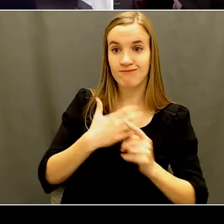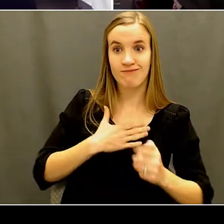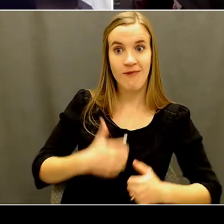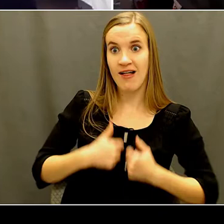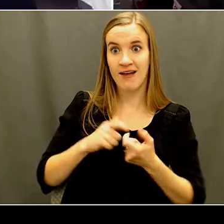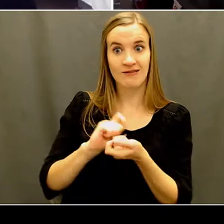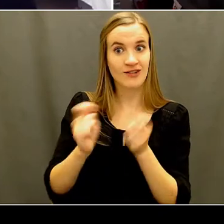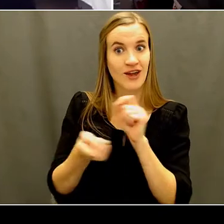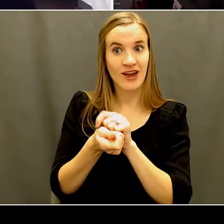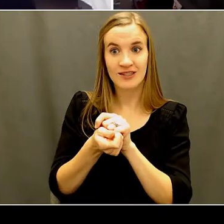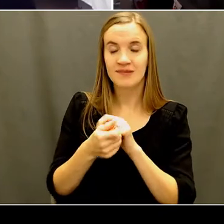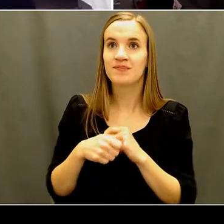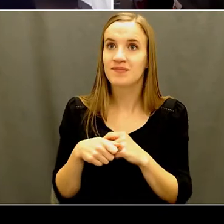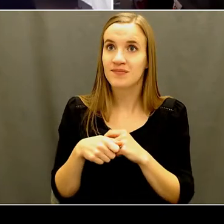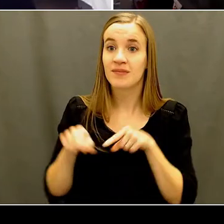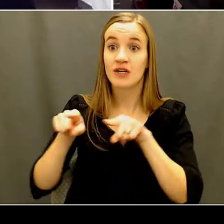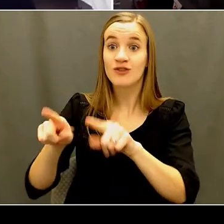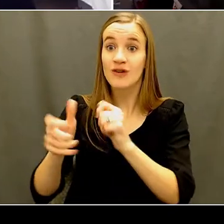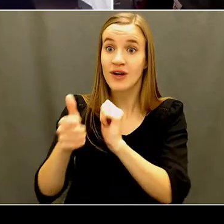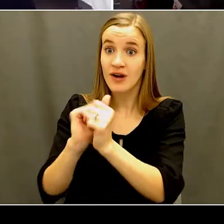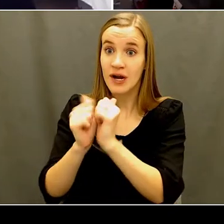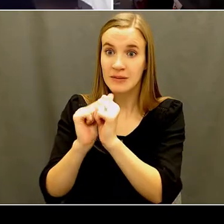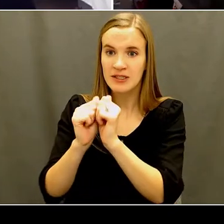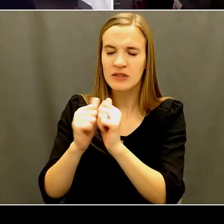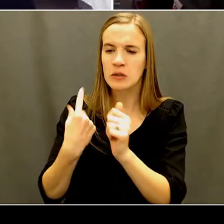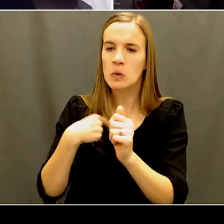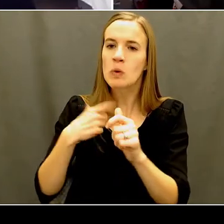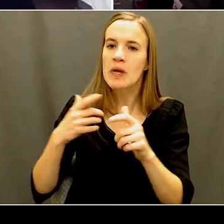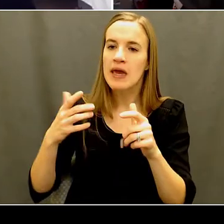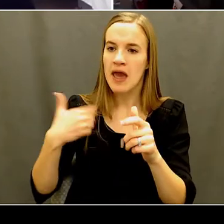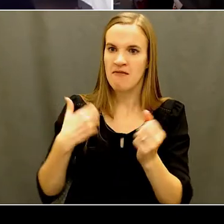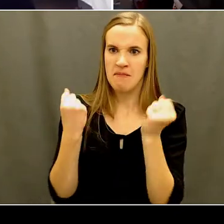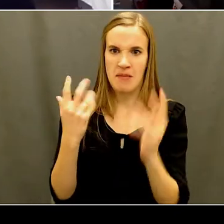who, at the conclusion of my speech, was was crying and I don't mean like just